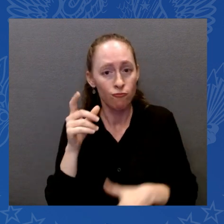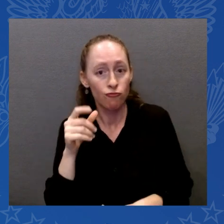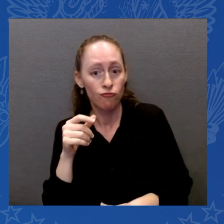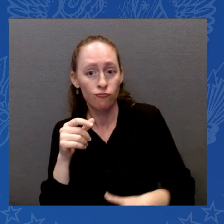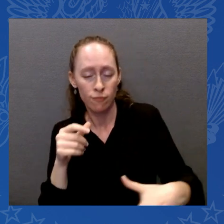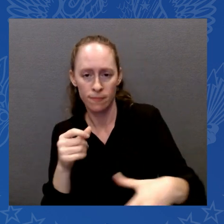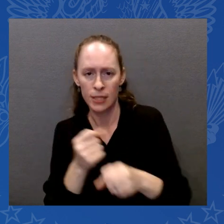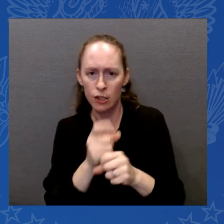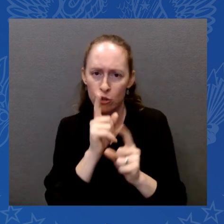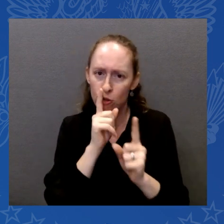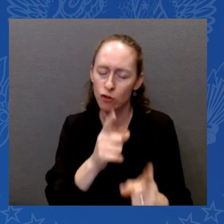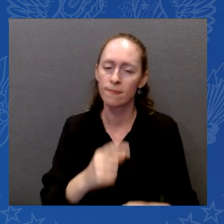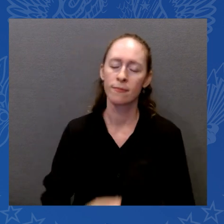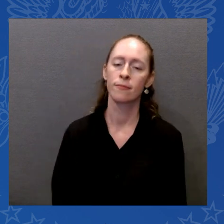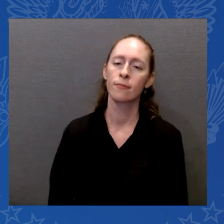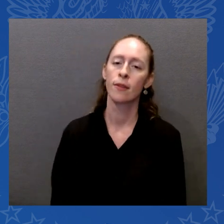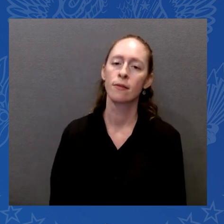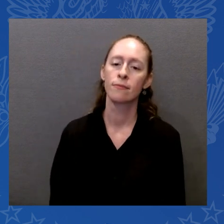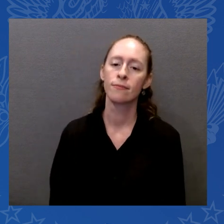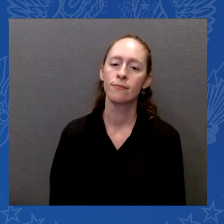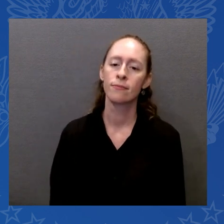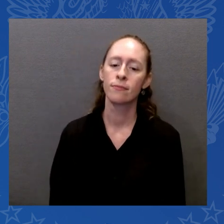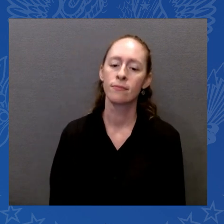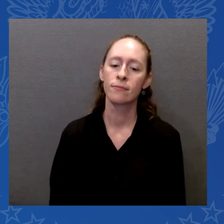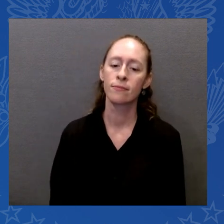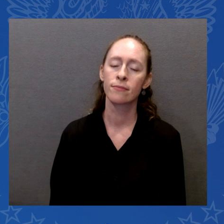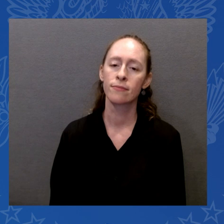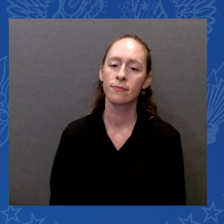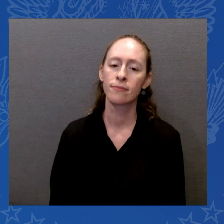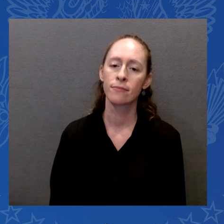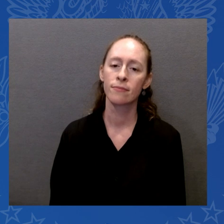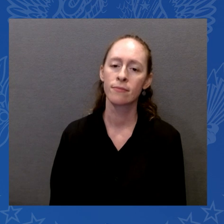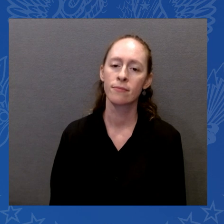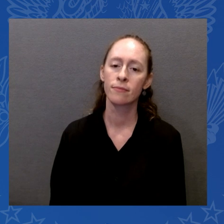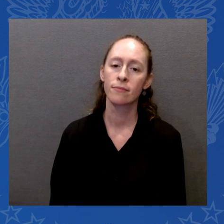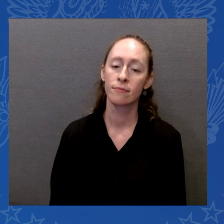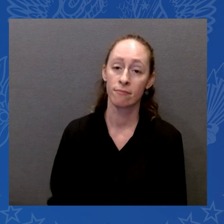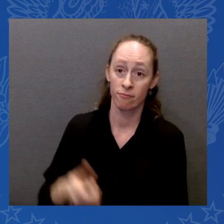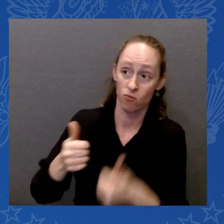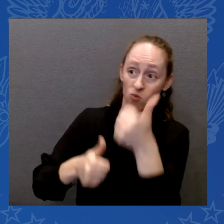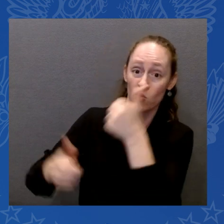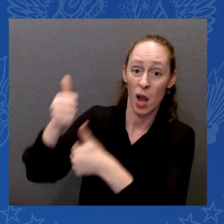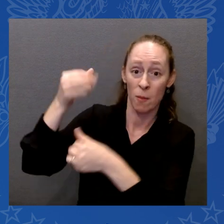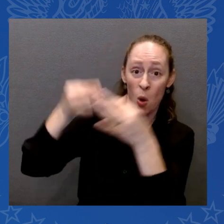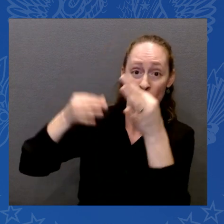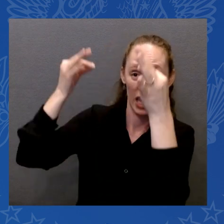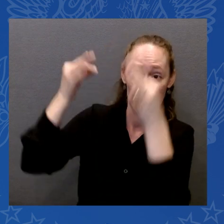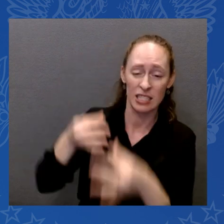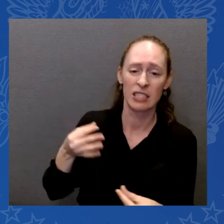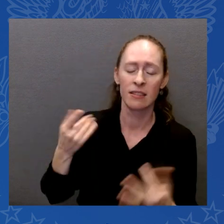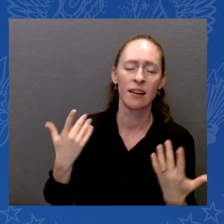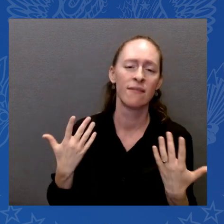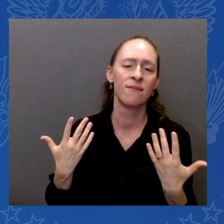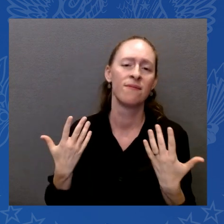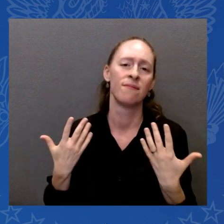The aftermath of the Supreme Court decision, a ruling that eviscerated the constitutional right to abortion for millions,